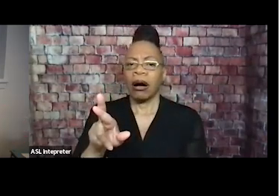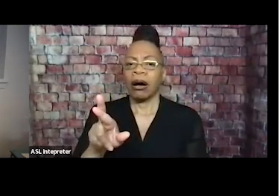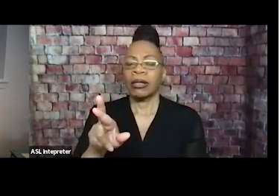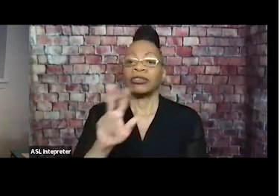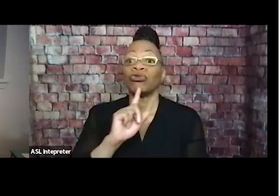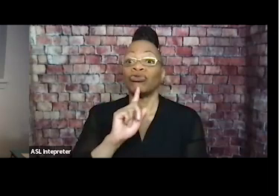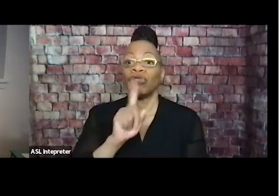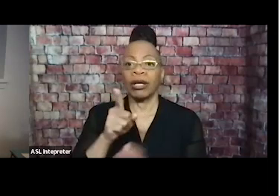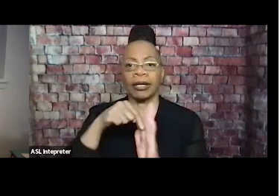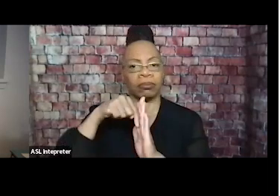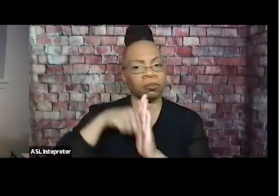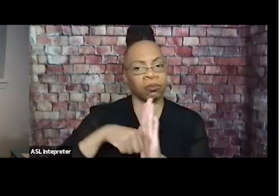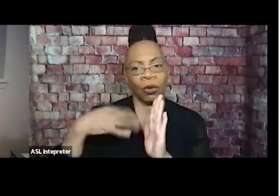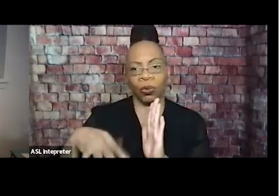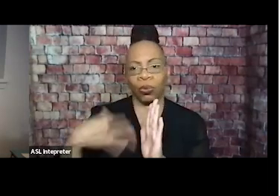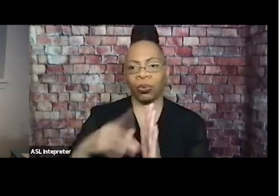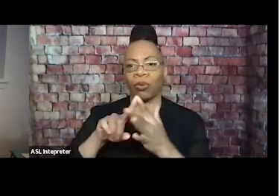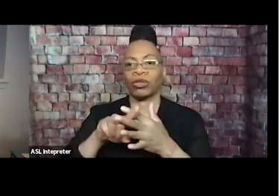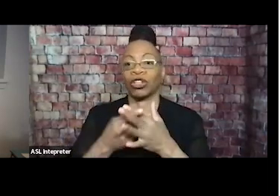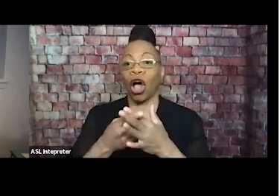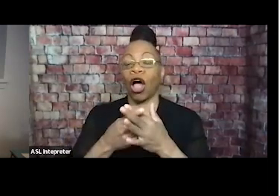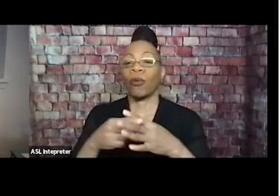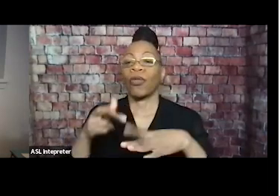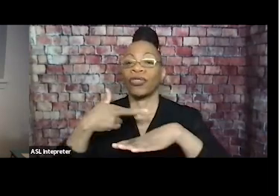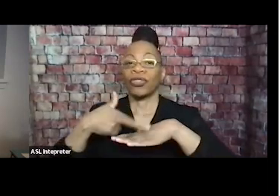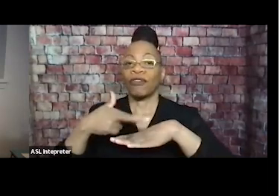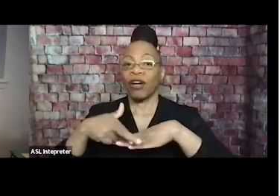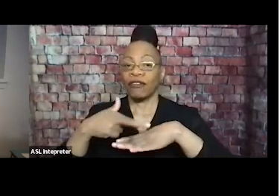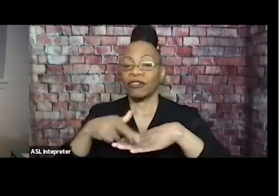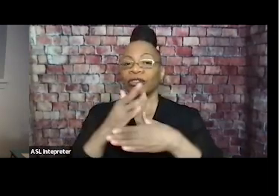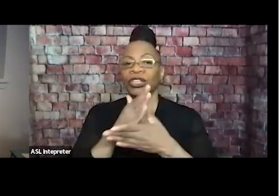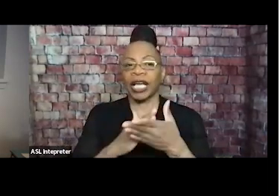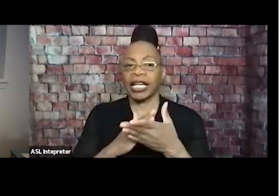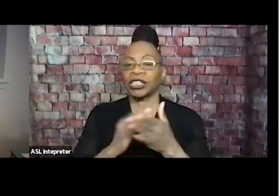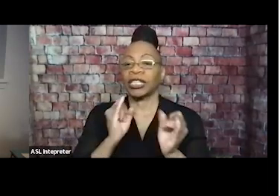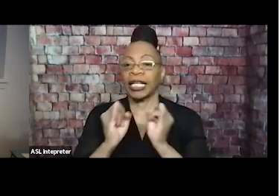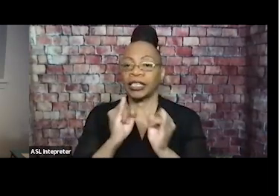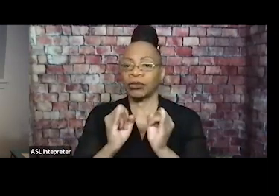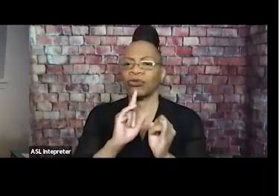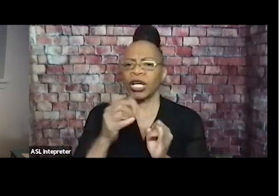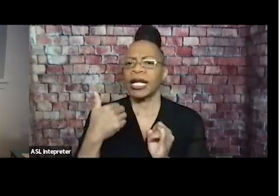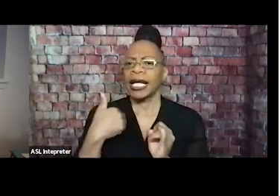So we're gonna start off with that reference section and introduce the applicant. We're gonna have a really robust personal history section